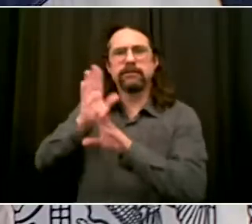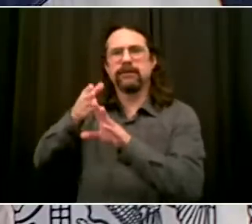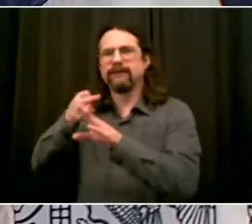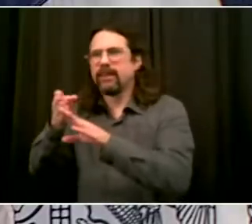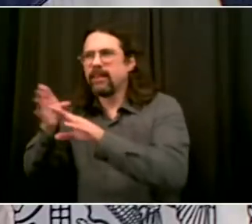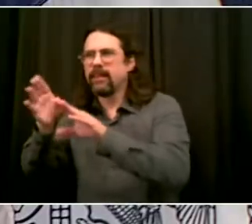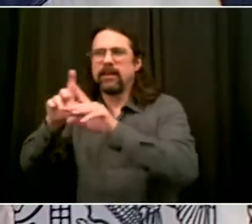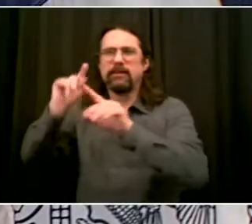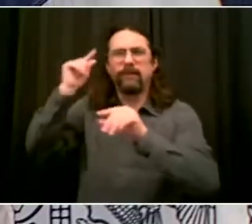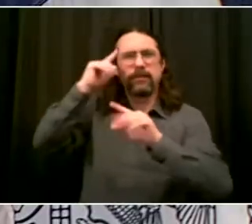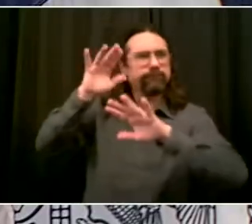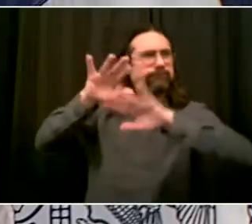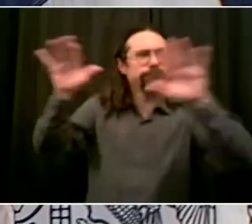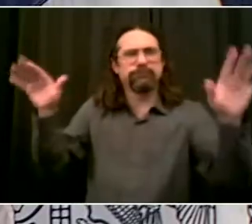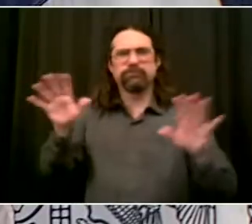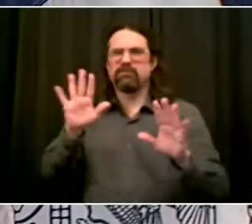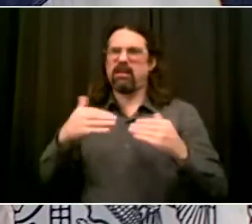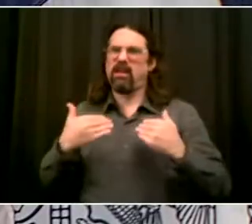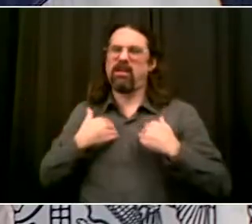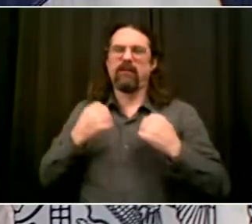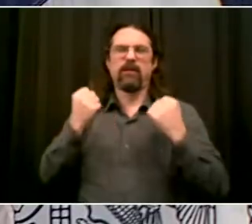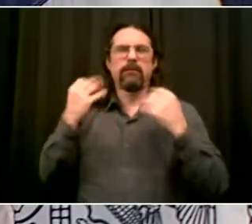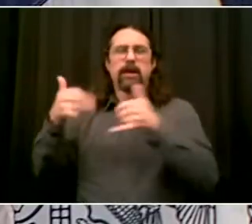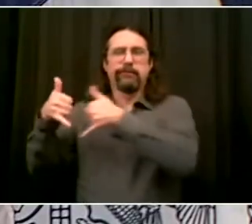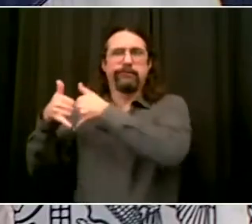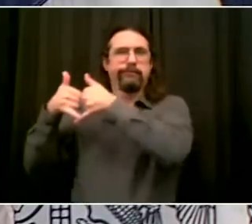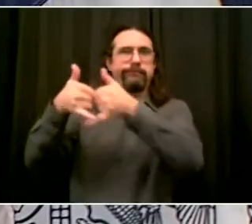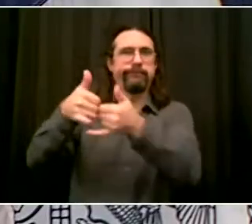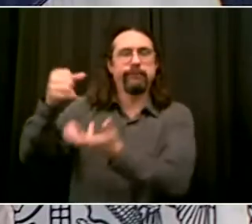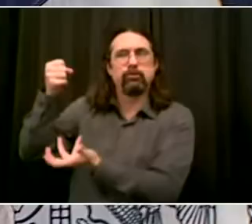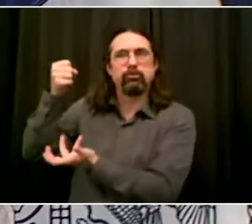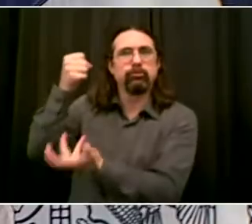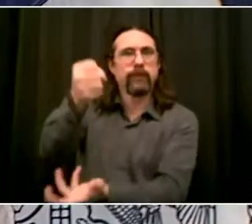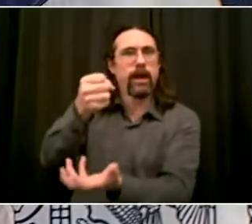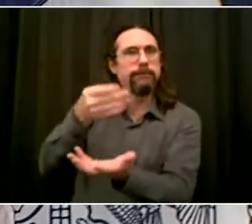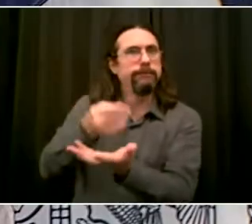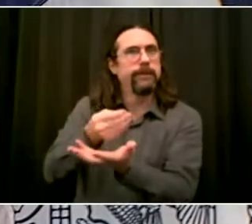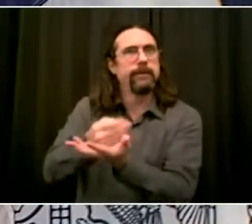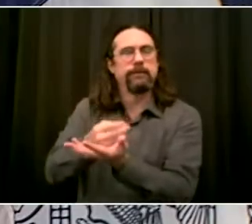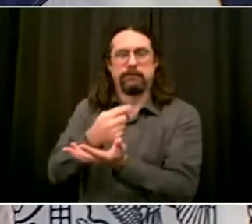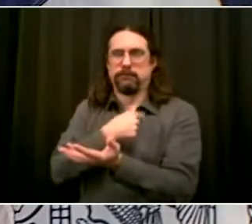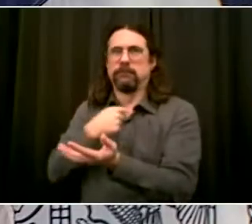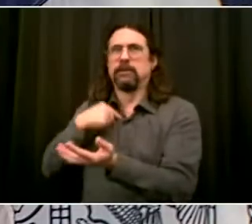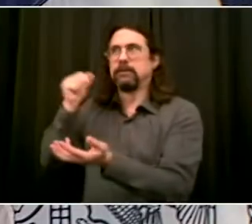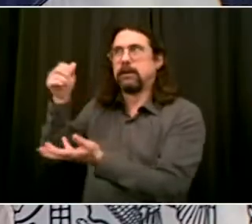THIS EXACT SUBJECT MATTER, THERE'S A LOT OF MONEY THAT'S